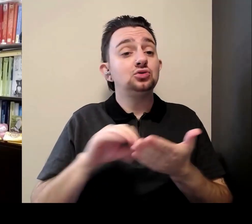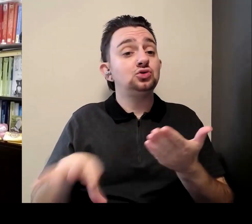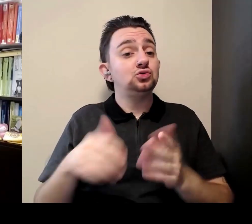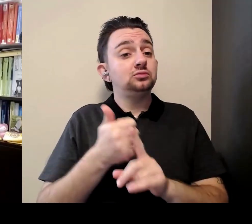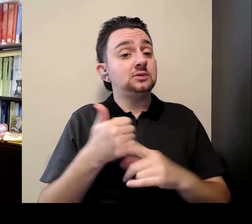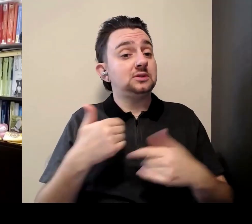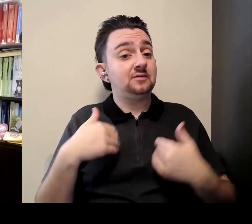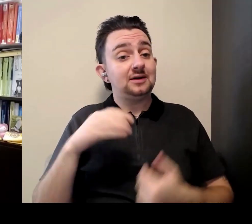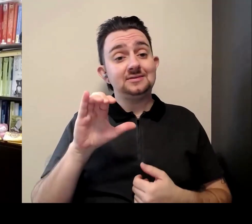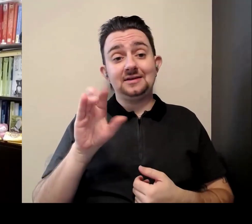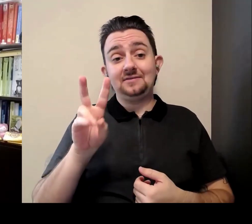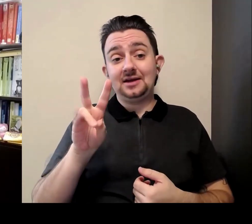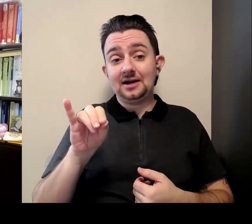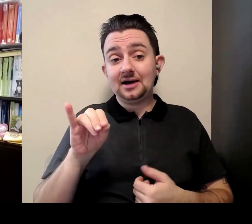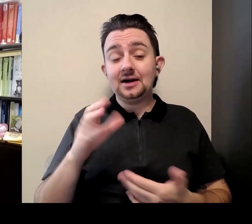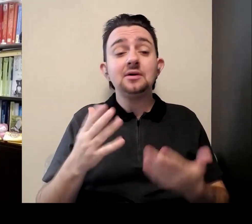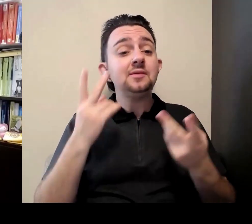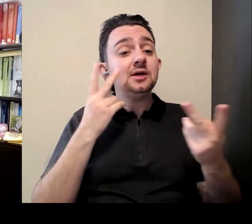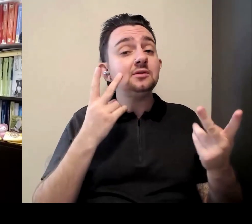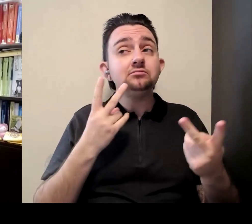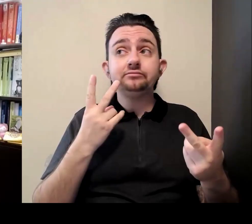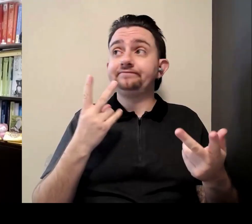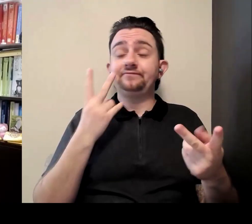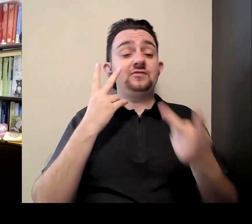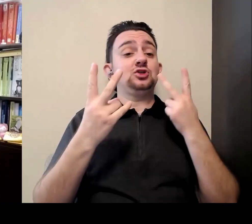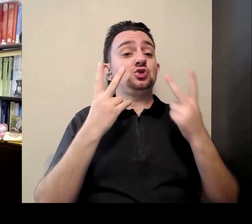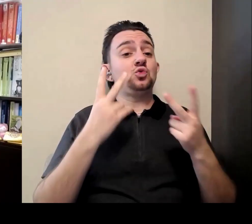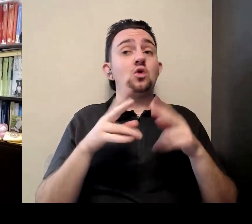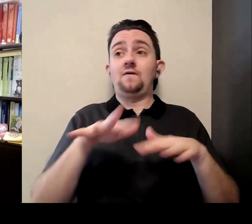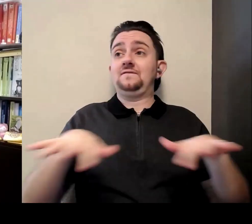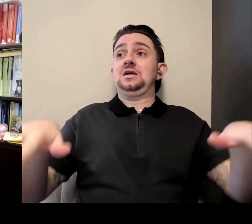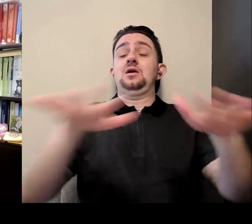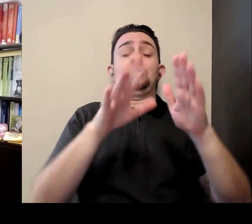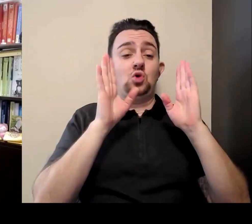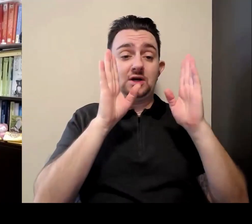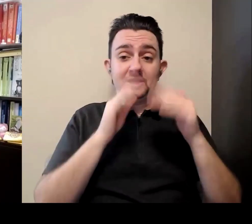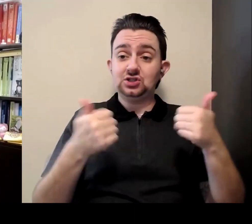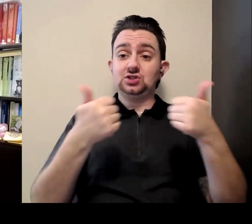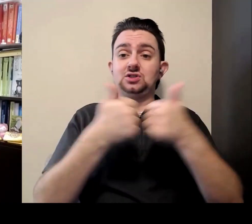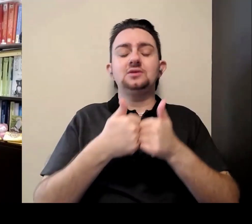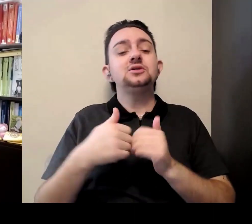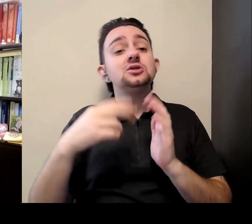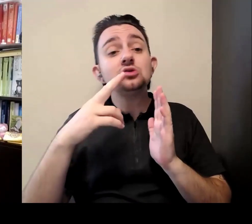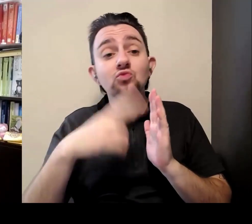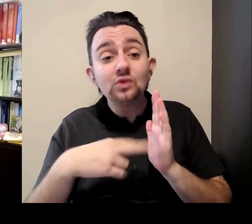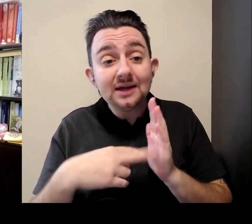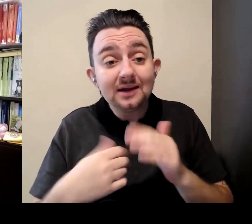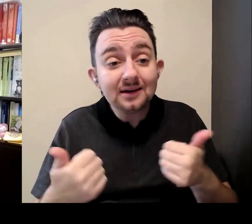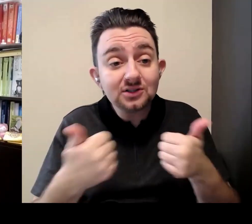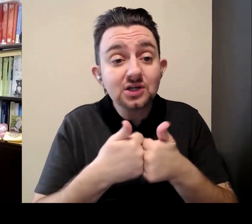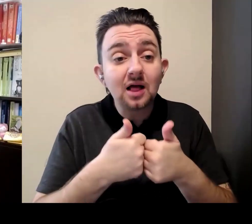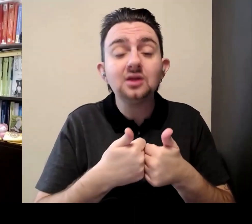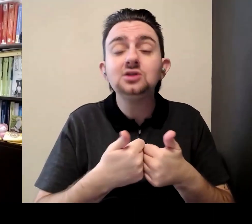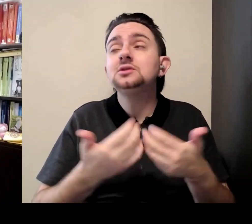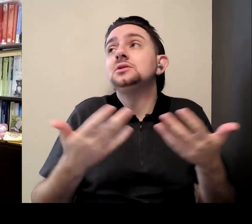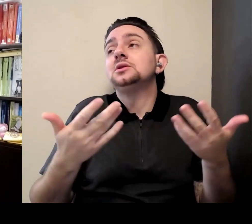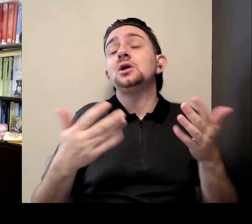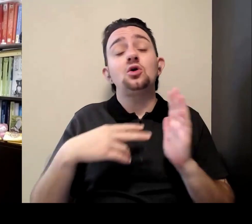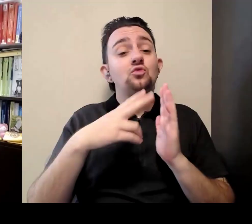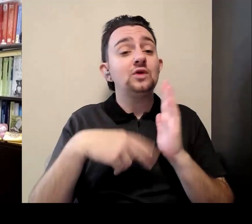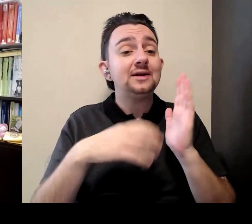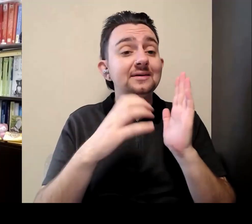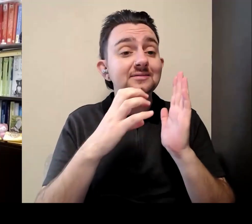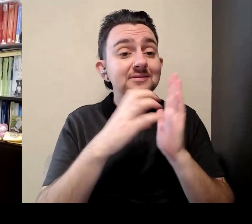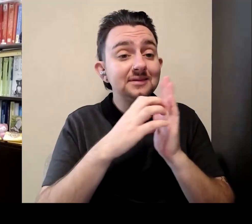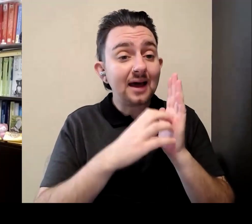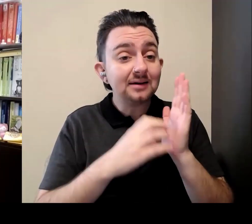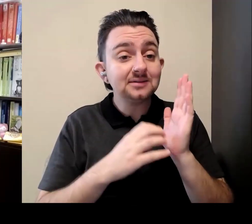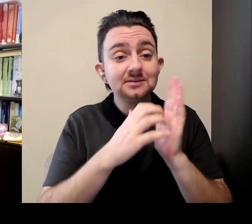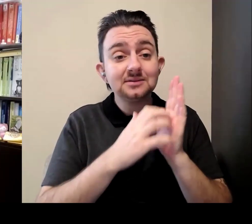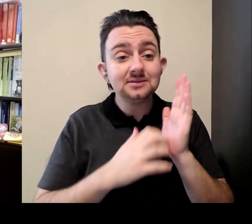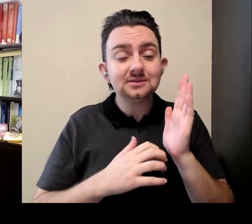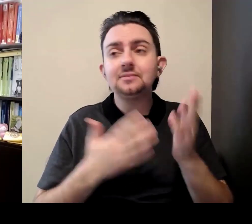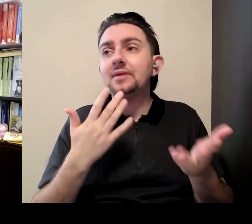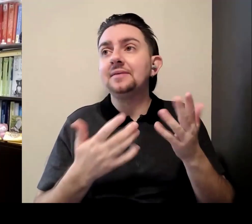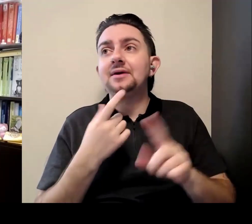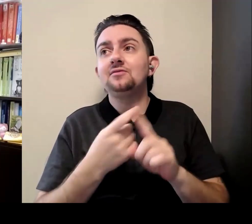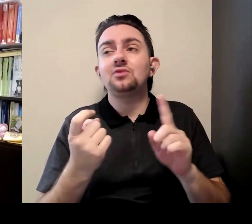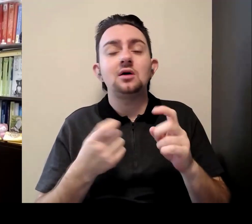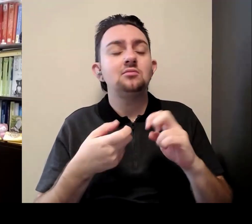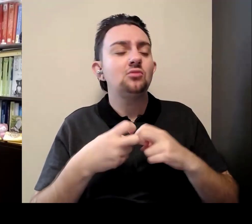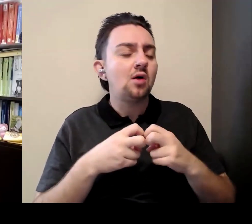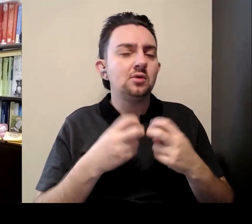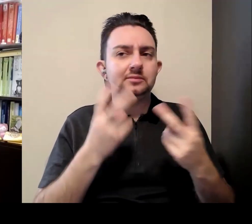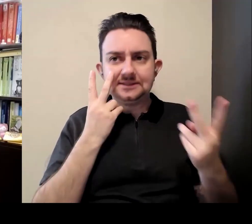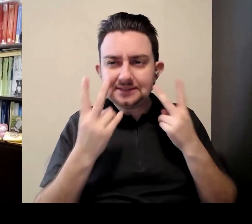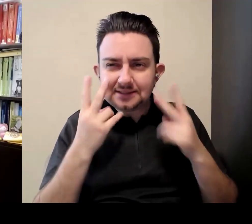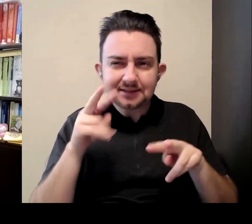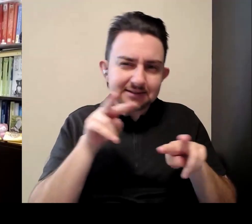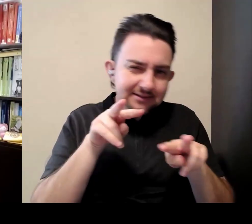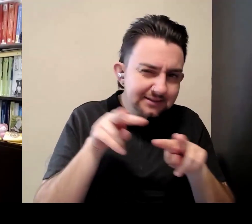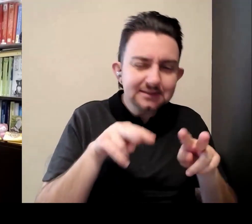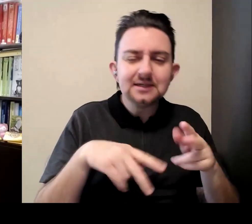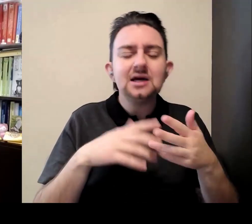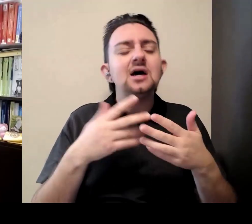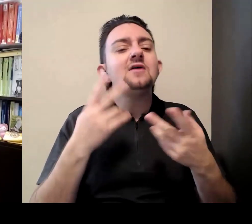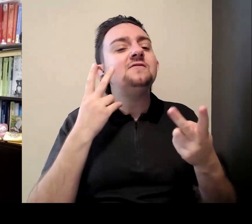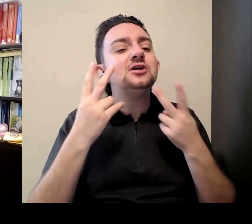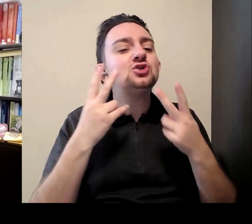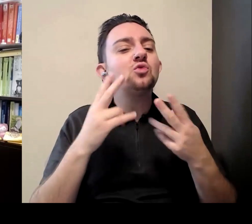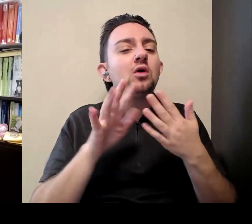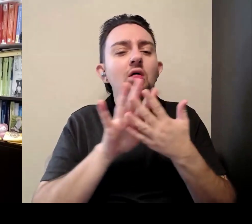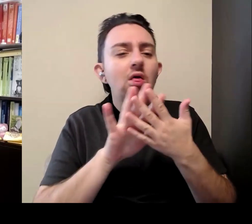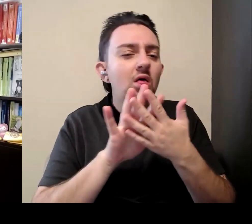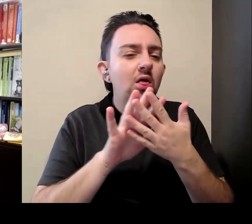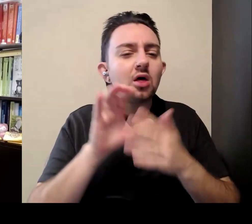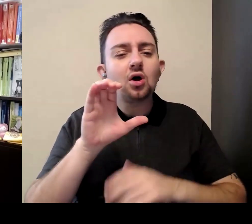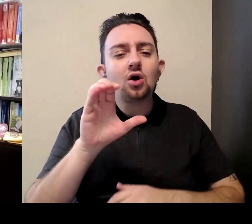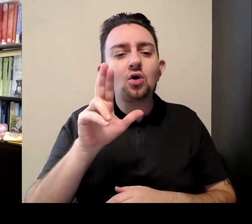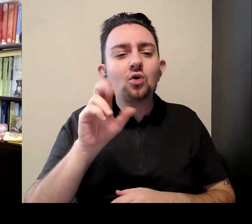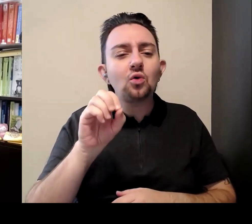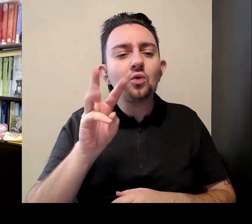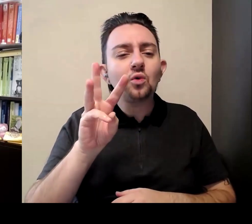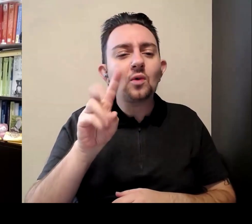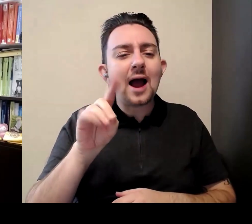who has challenges with their visual fields or visual attention can have reading challenges. Their challenges with reading text can result from problems with seeing, like difficulty due to visual crowding. And the difficulty stem from